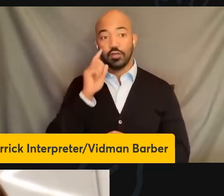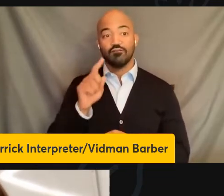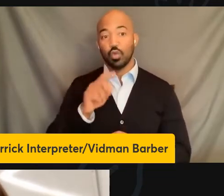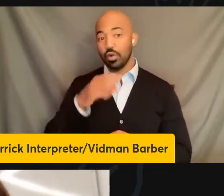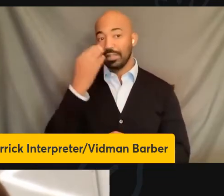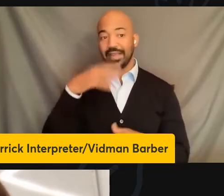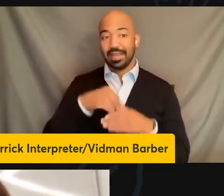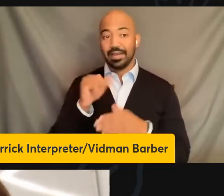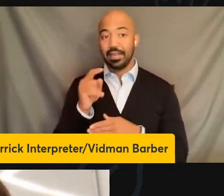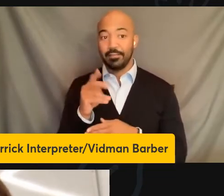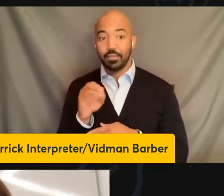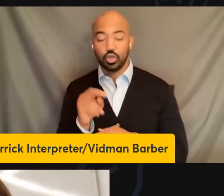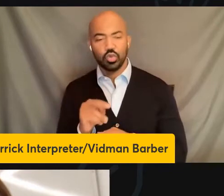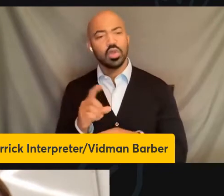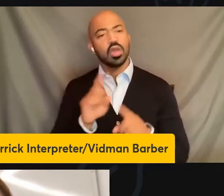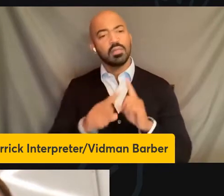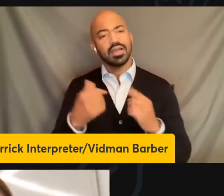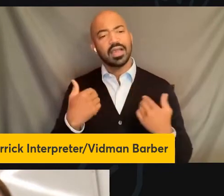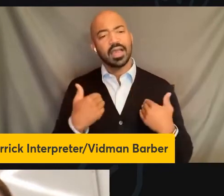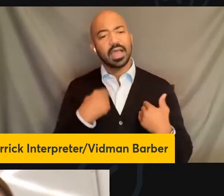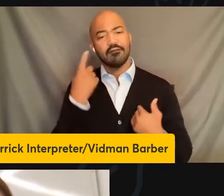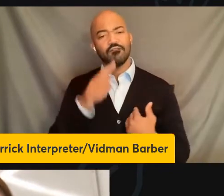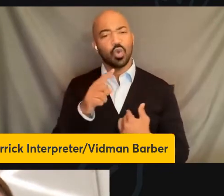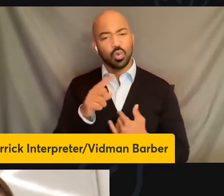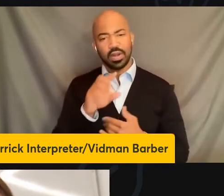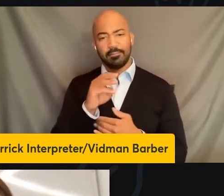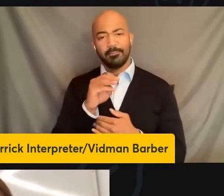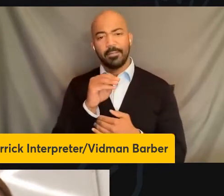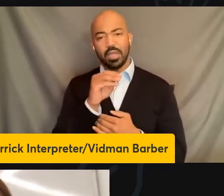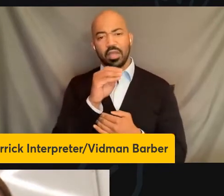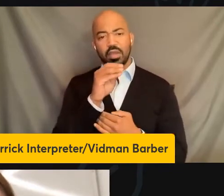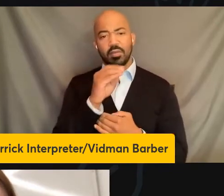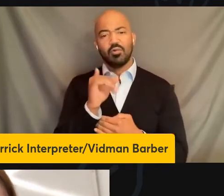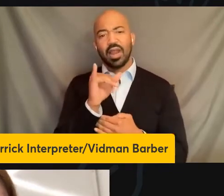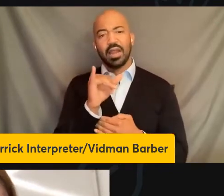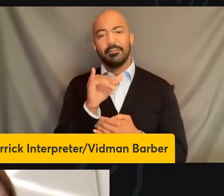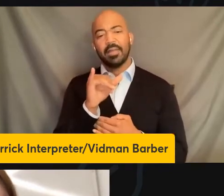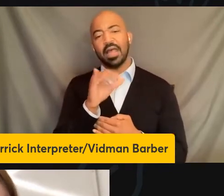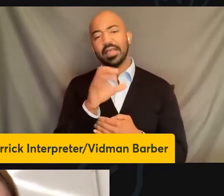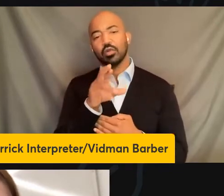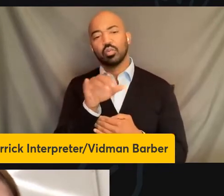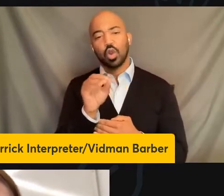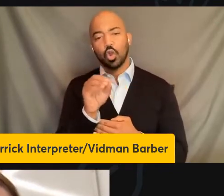of the microbiome with the immune system. Do you know if there's a microbiome type one diabetes interaction?